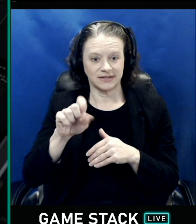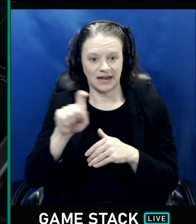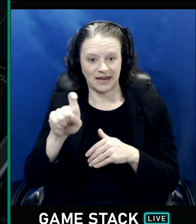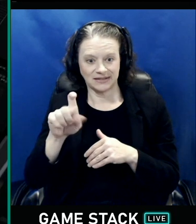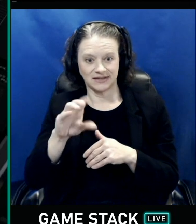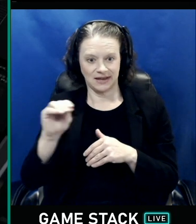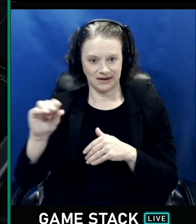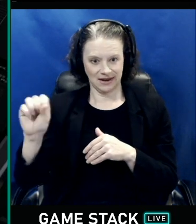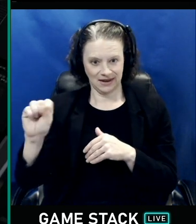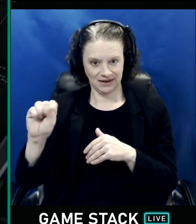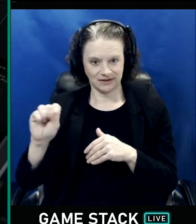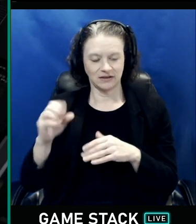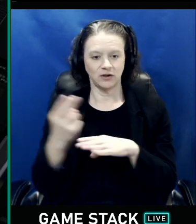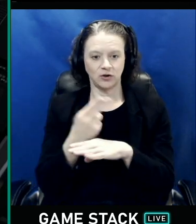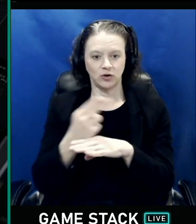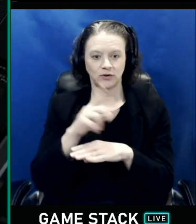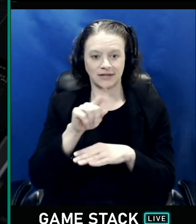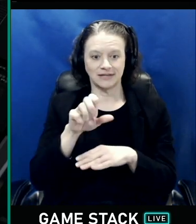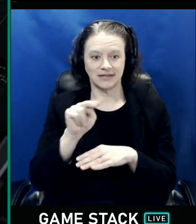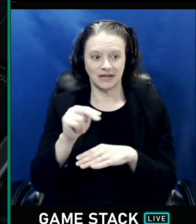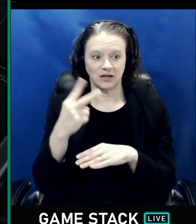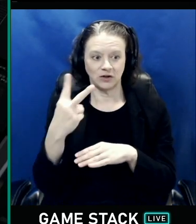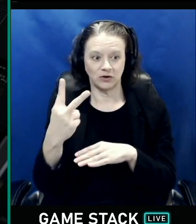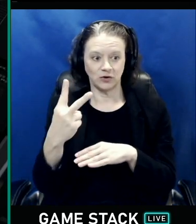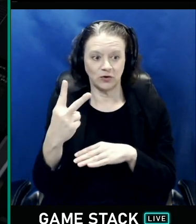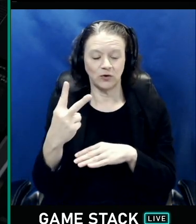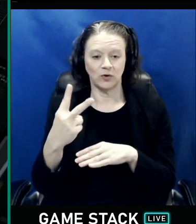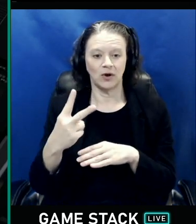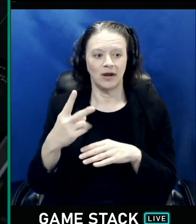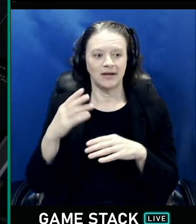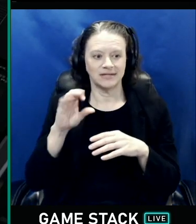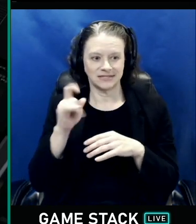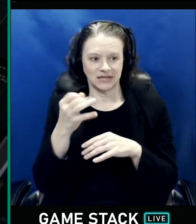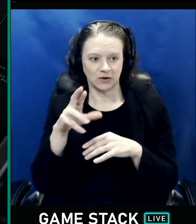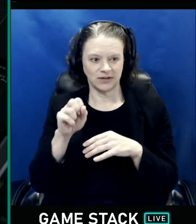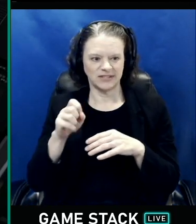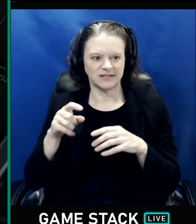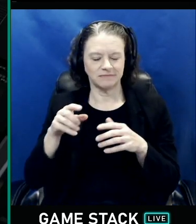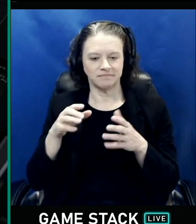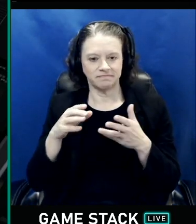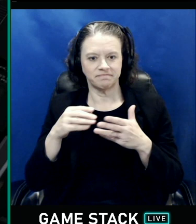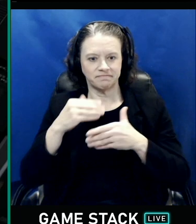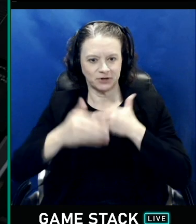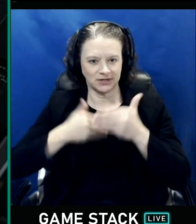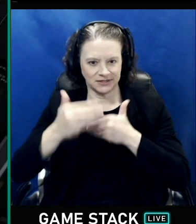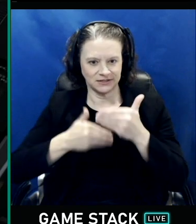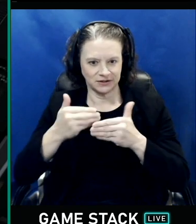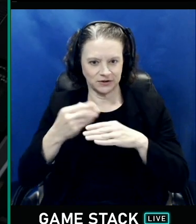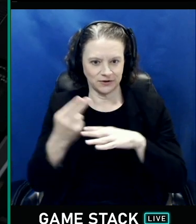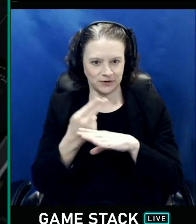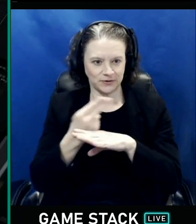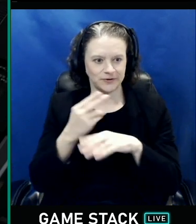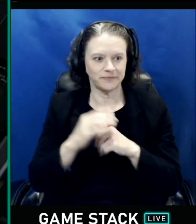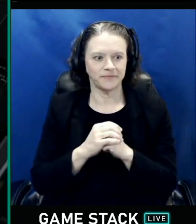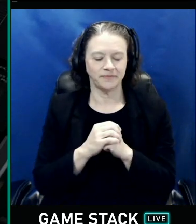Zen 2 CPU and RDNA 2 graphics architectures. Zen 2 provides a significant advancement in CPU performance,